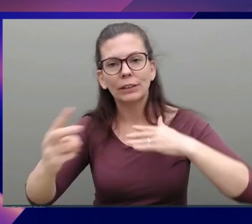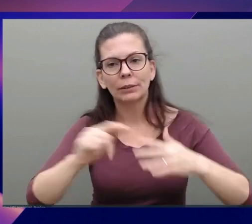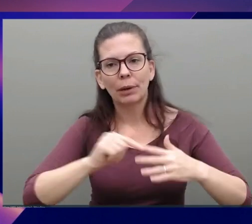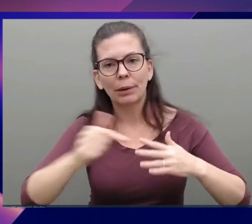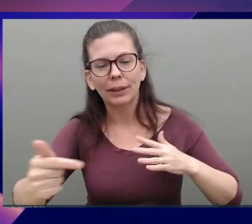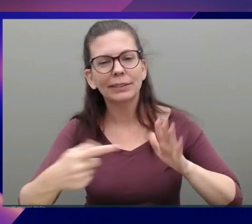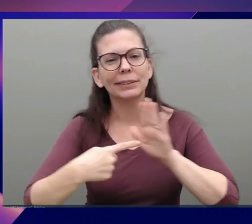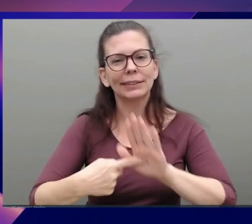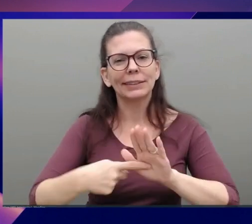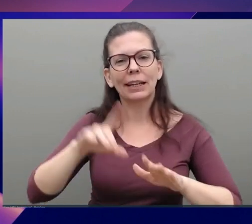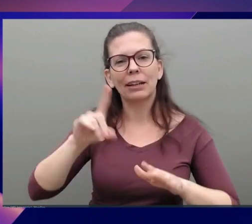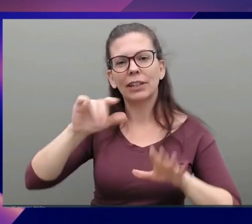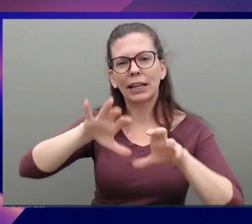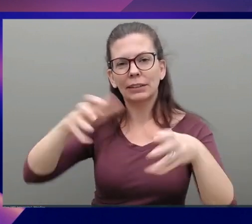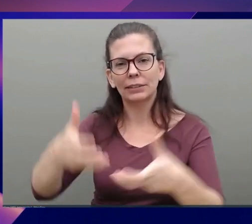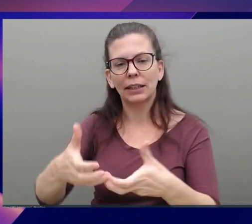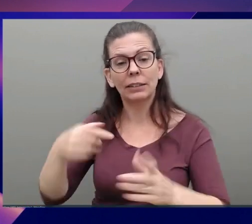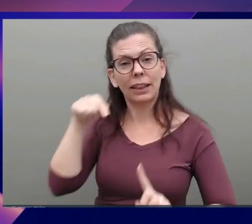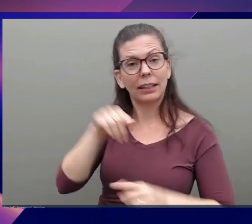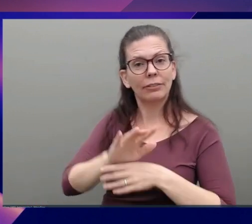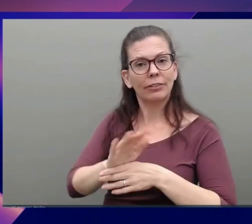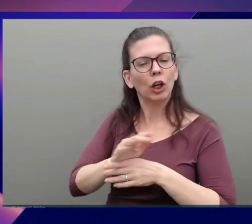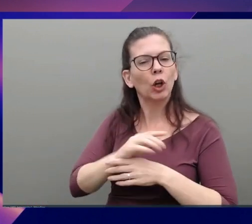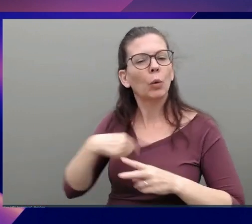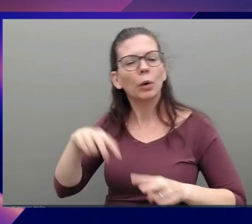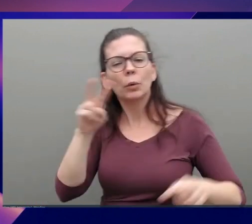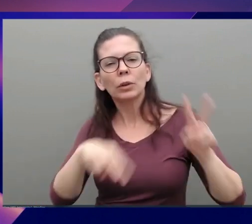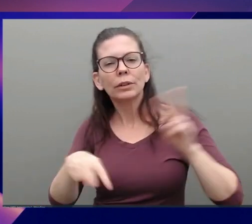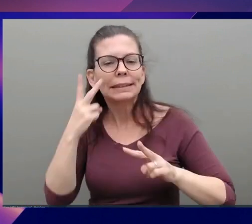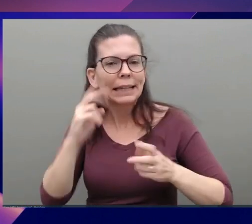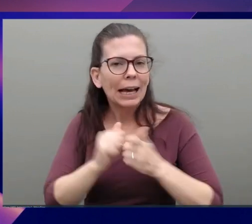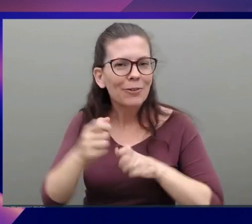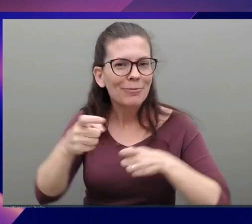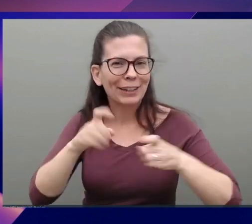we will explore how you can manage your models using SageMaker's Model Registry.